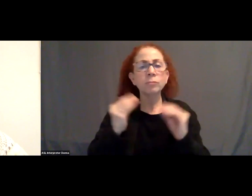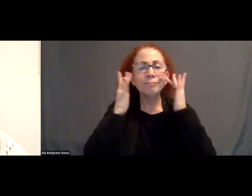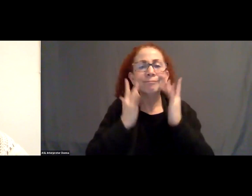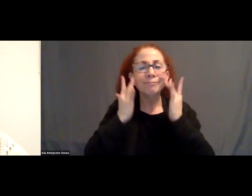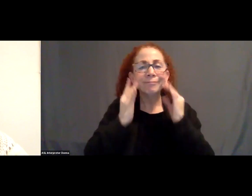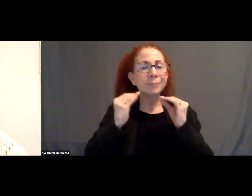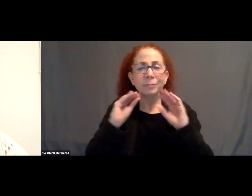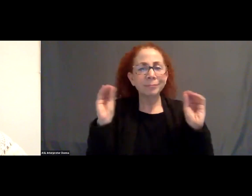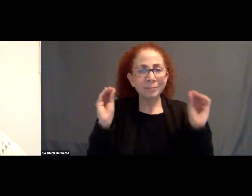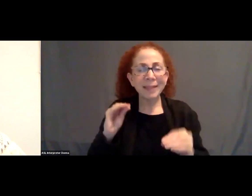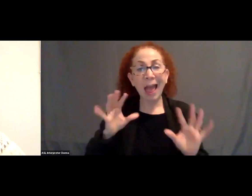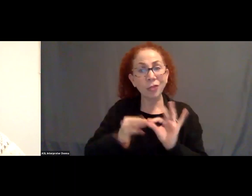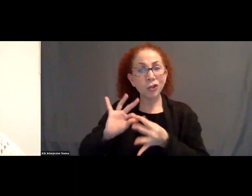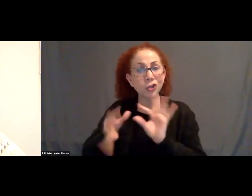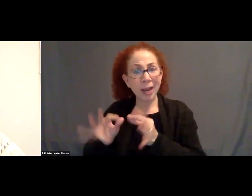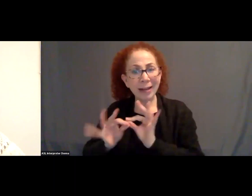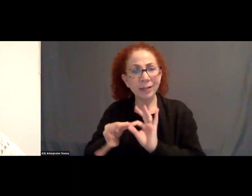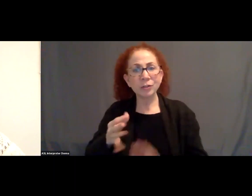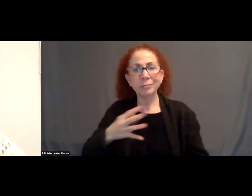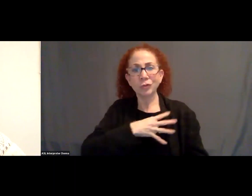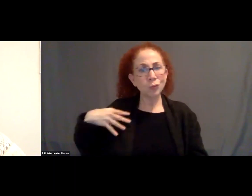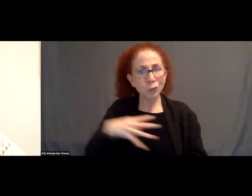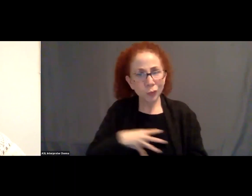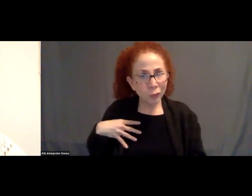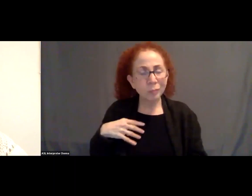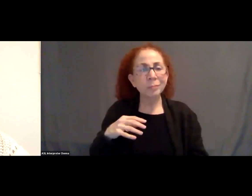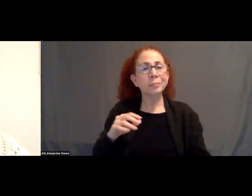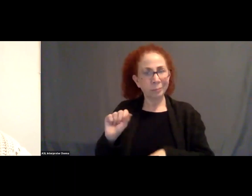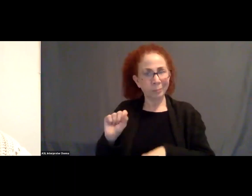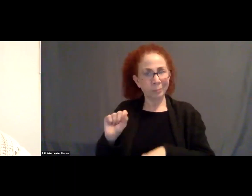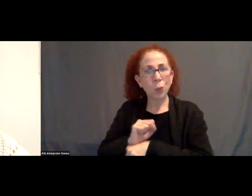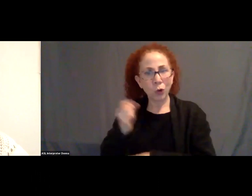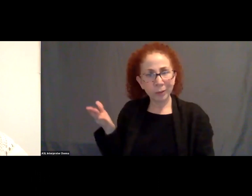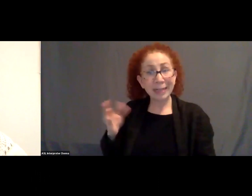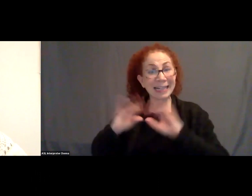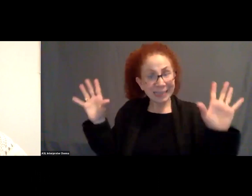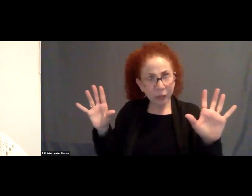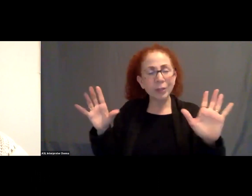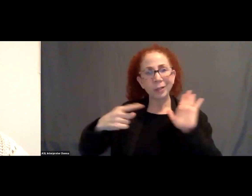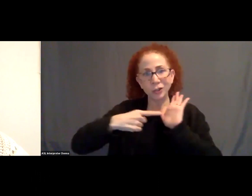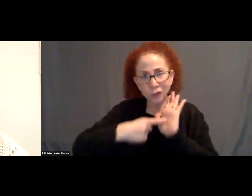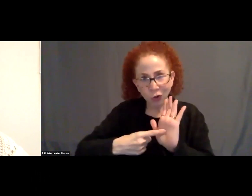And the chains, striped uniforms, and work axes clearly convey their criminalization.